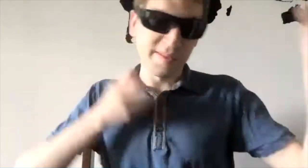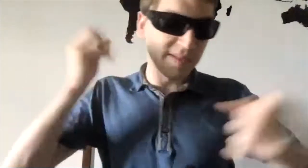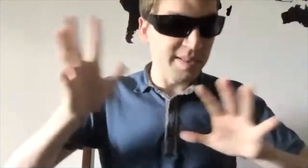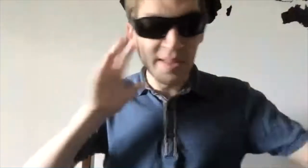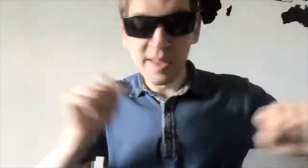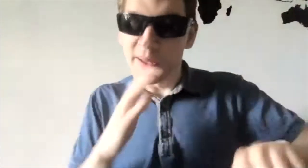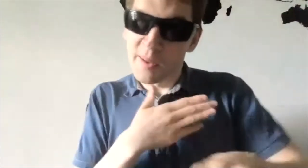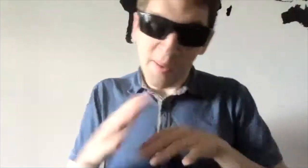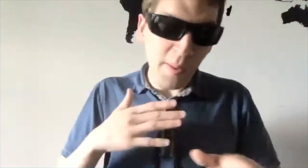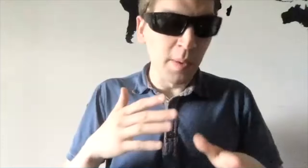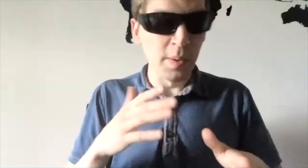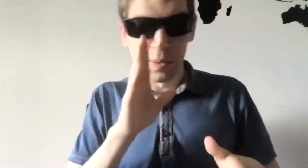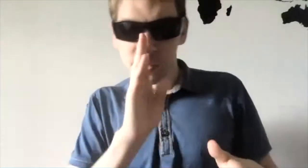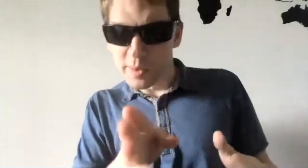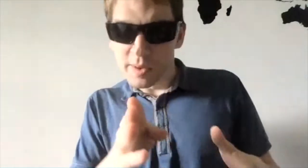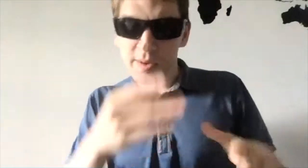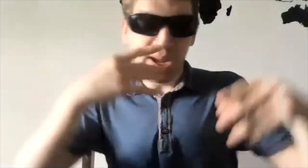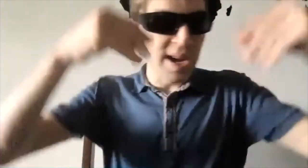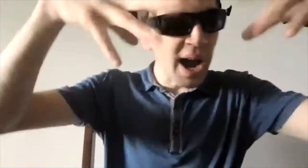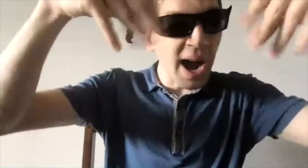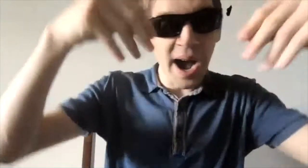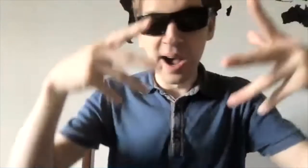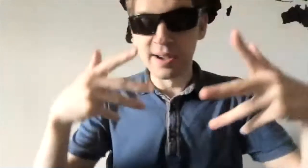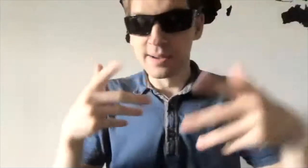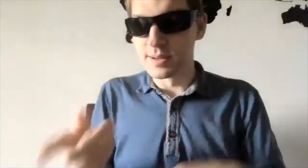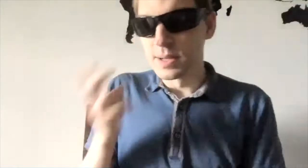deaf AND blind and then there's us, Deafblind and so we don't necessarily fit